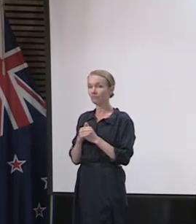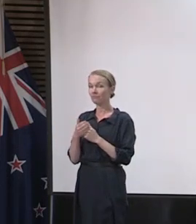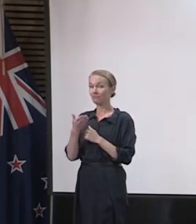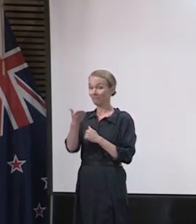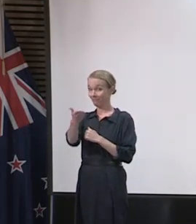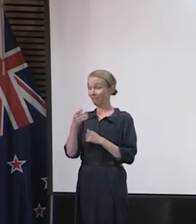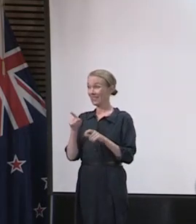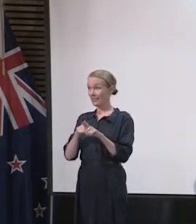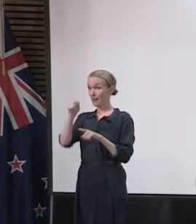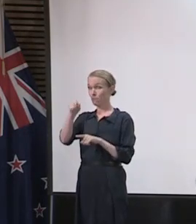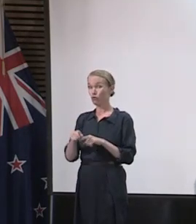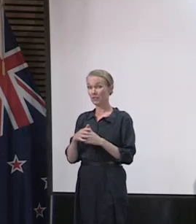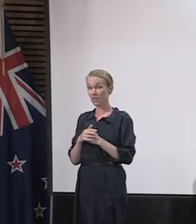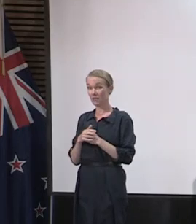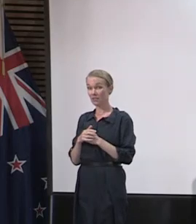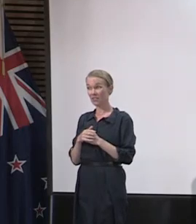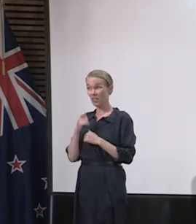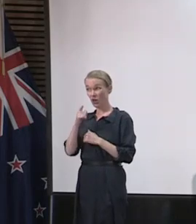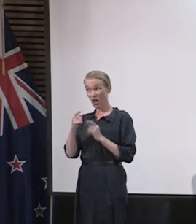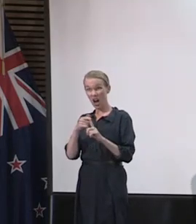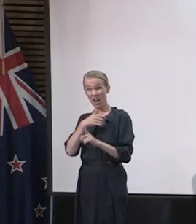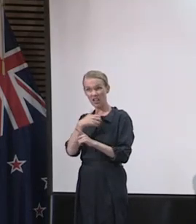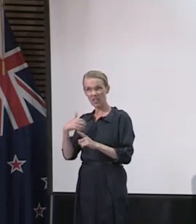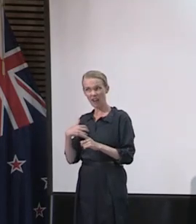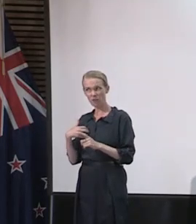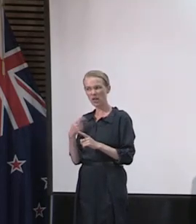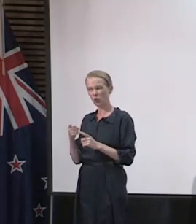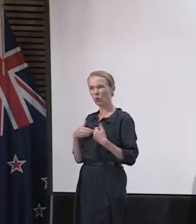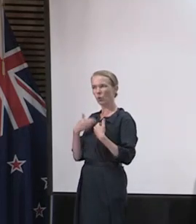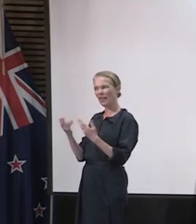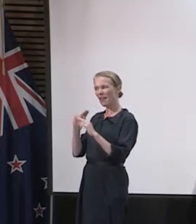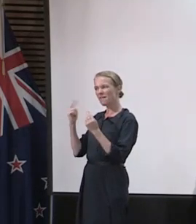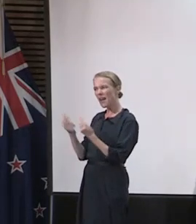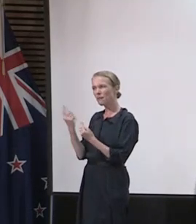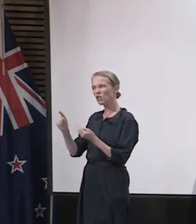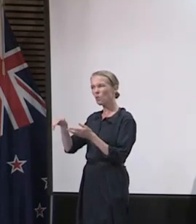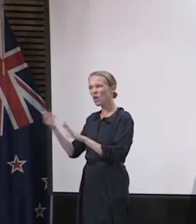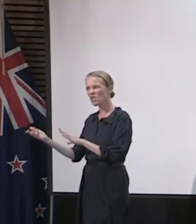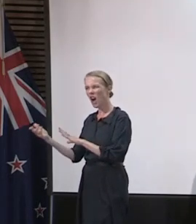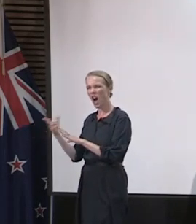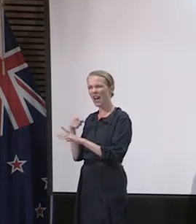people at that time. Do you recognise how much hurt you and the Government are causing